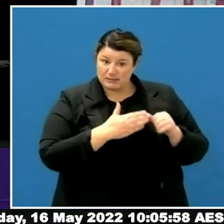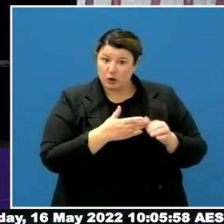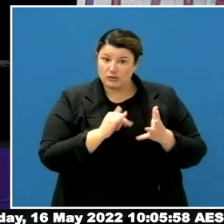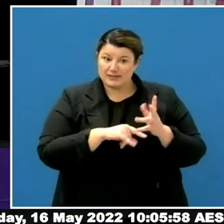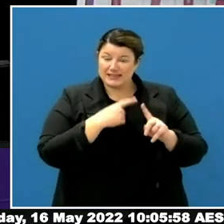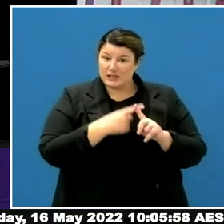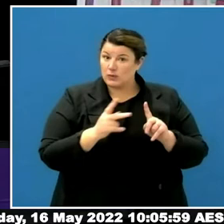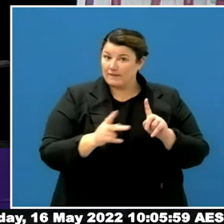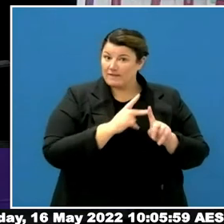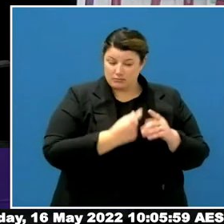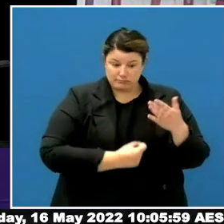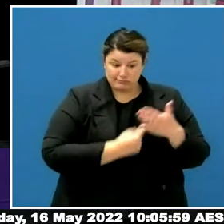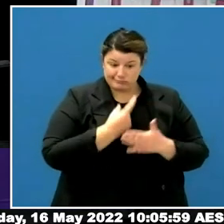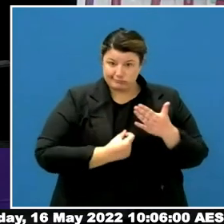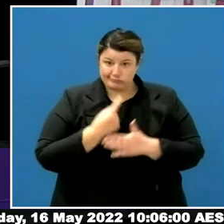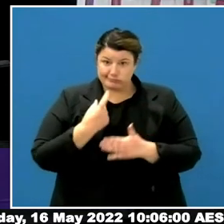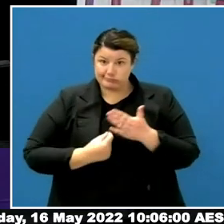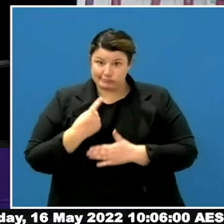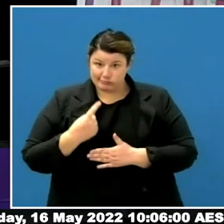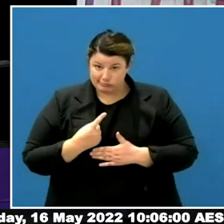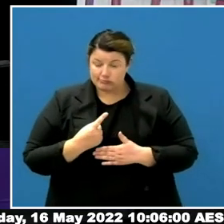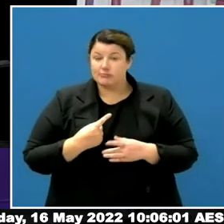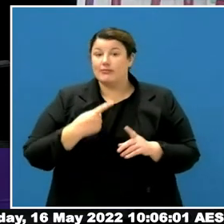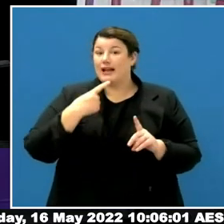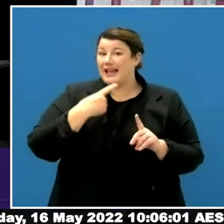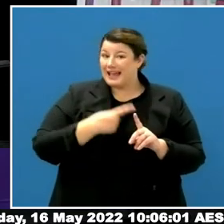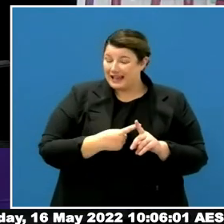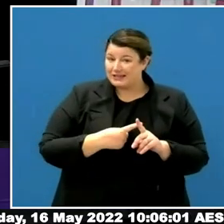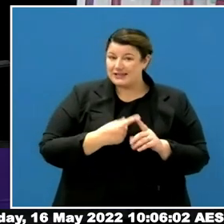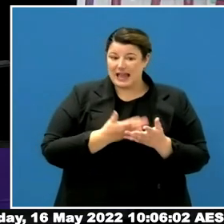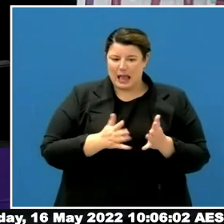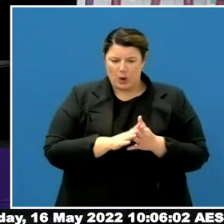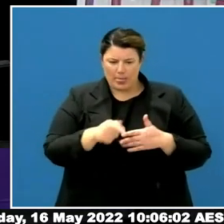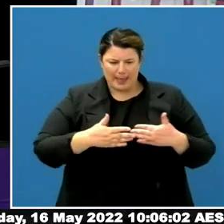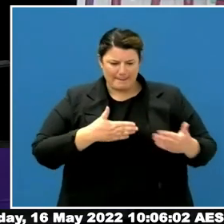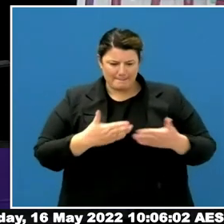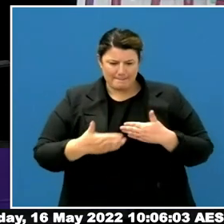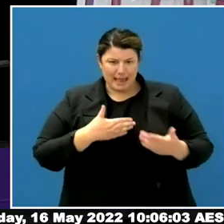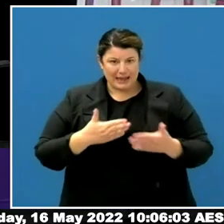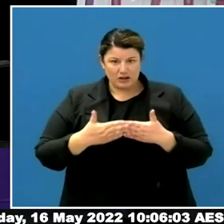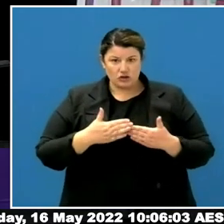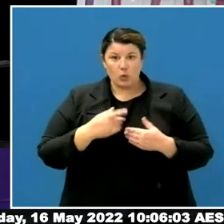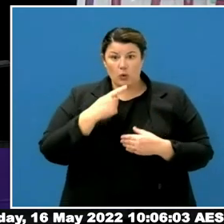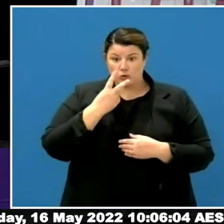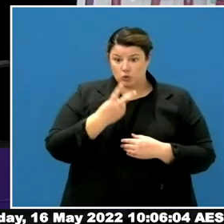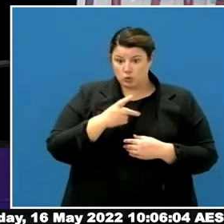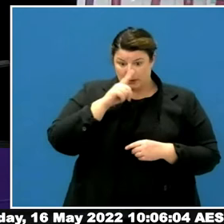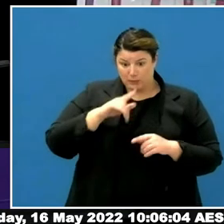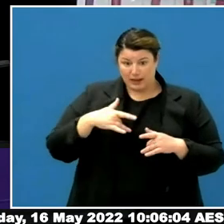perpetrated against the resident and also its response to resident-upon-resident violence at a group home.